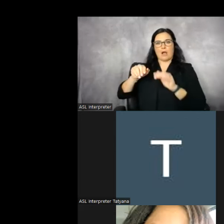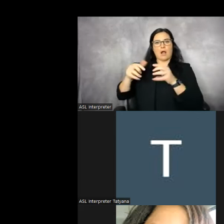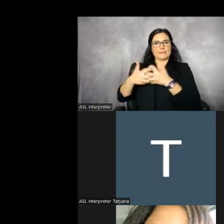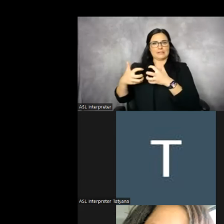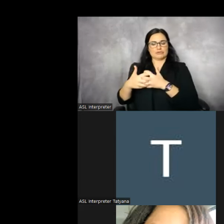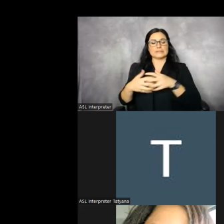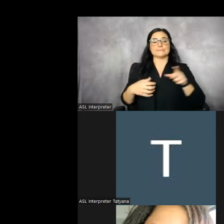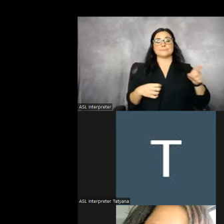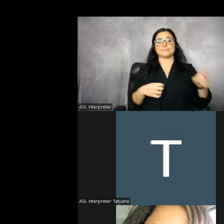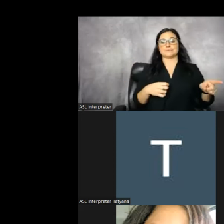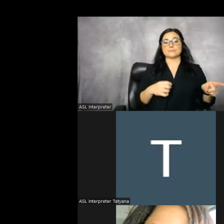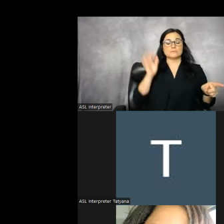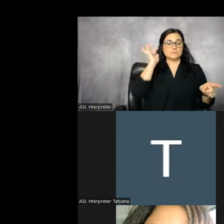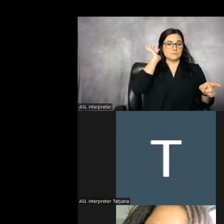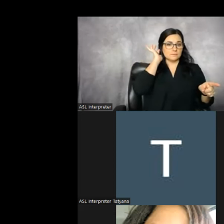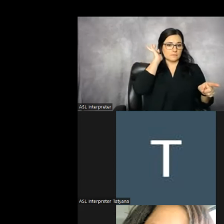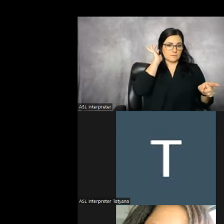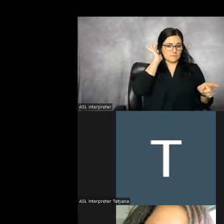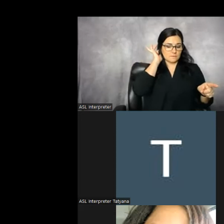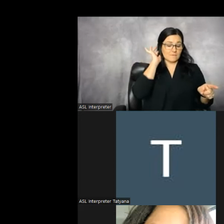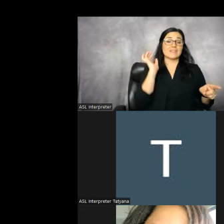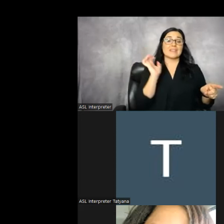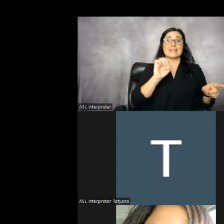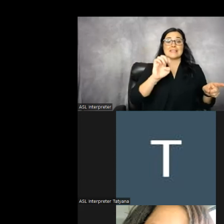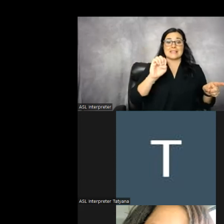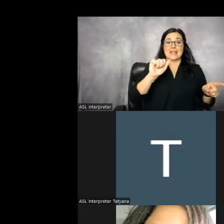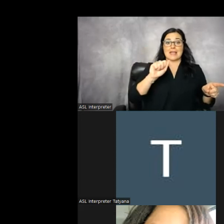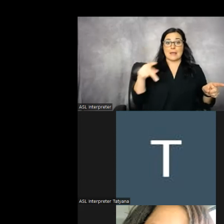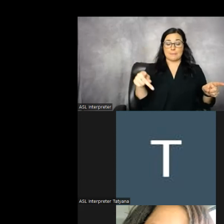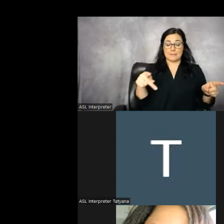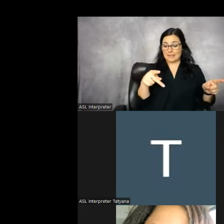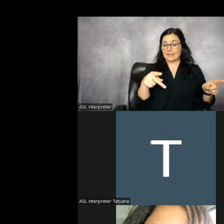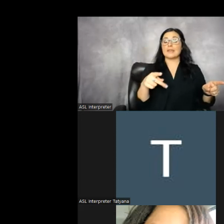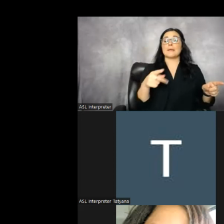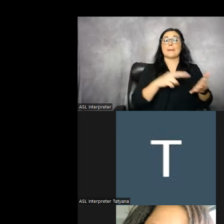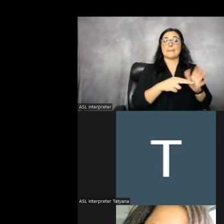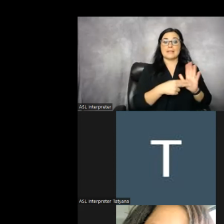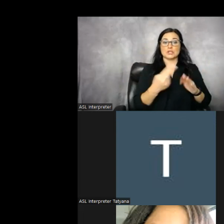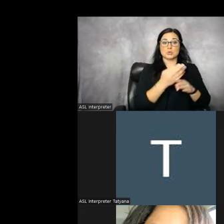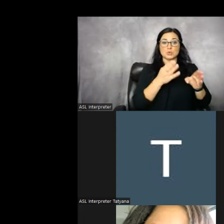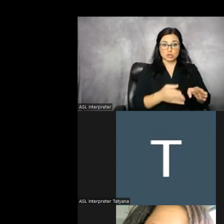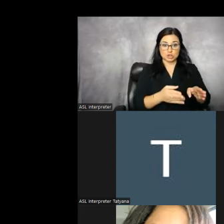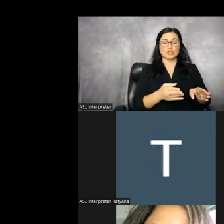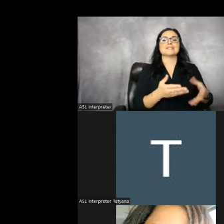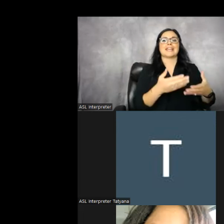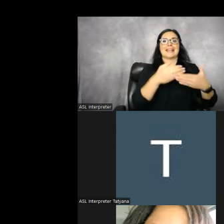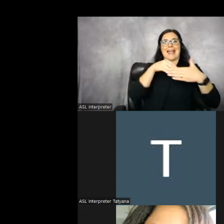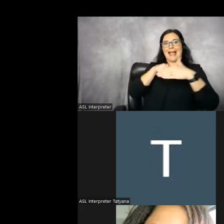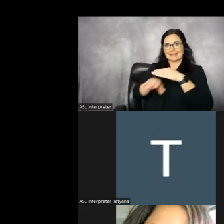Also, by having an EEAAP, this should enable users to gain access without having to ask for help.